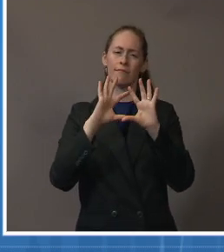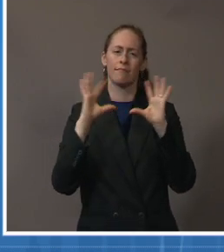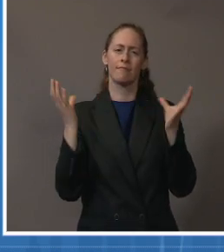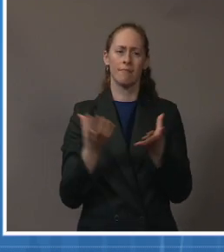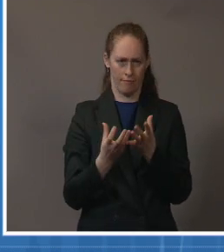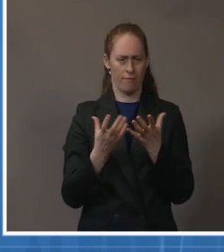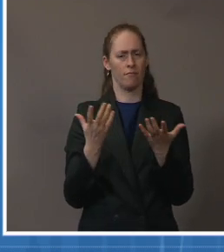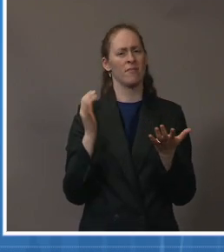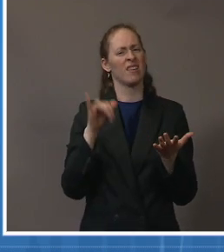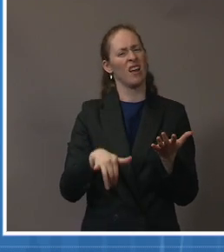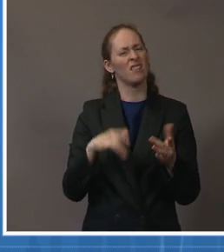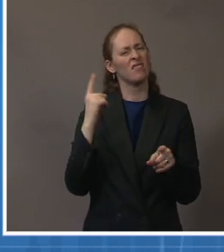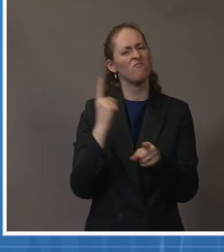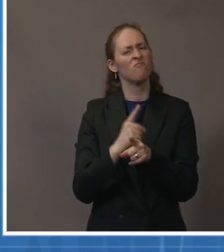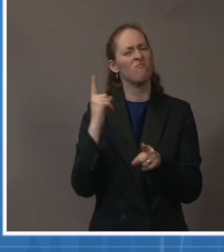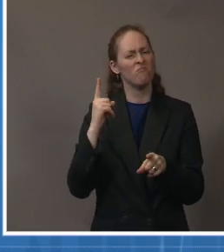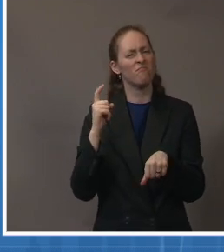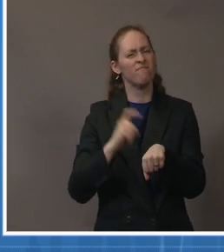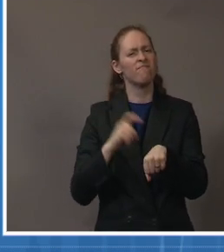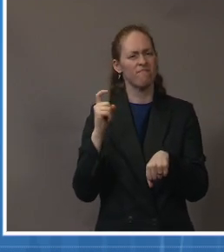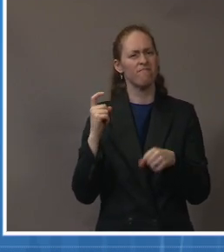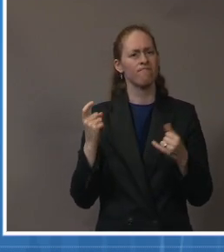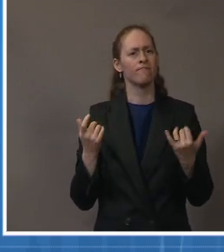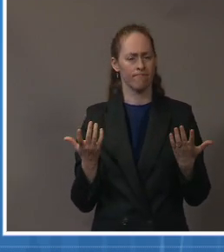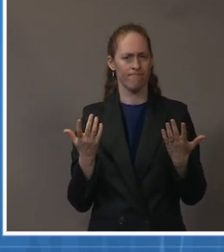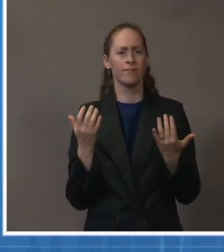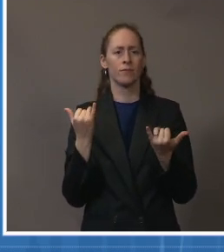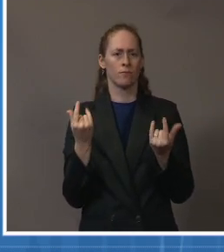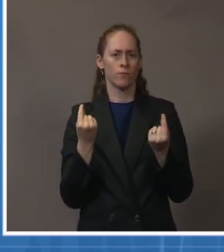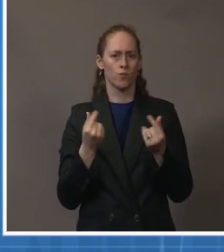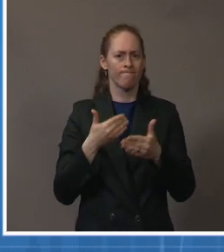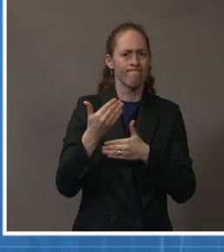and an important step in protecting Americans by helping to stamp out the virus.